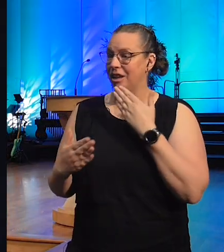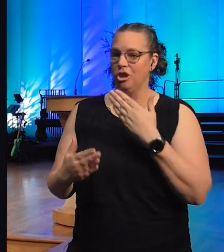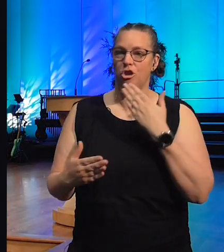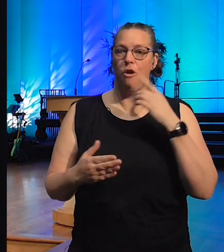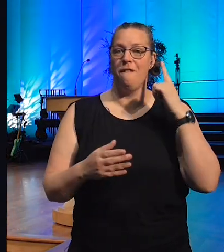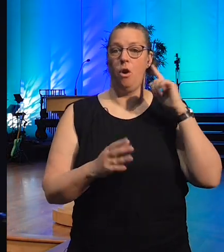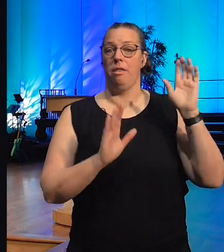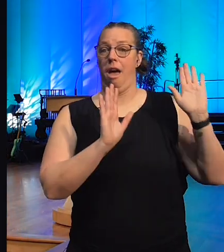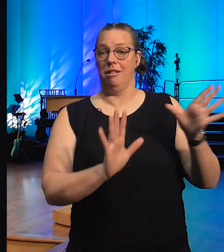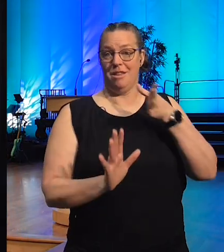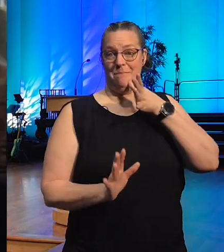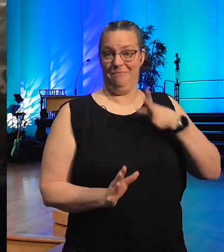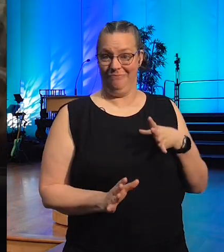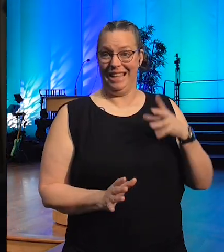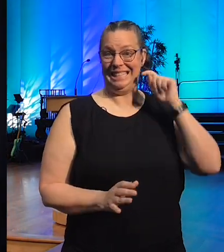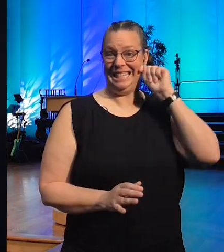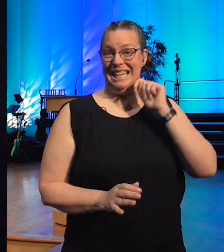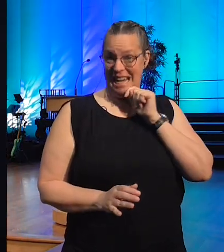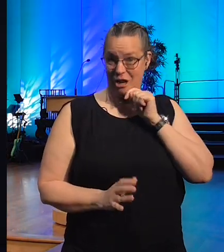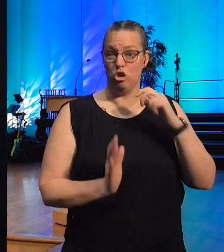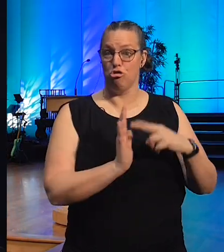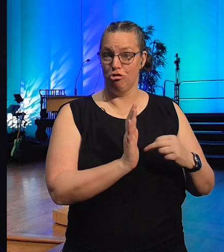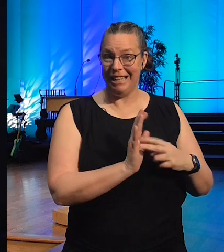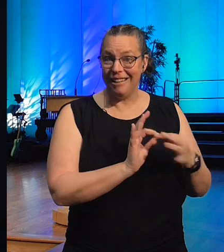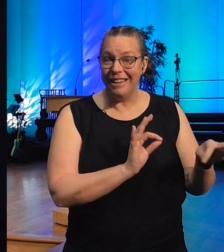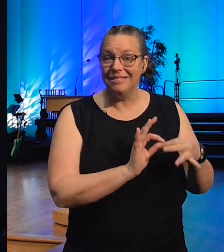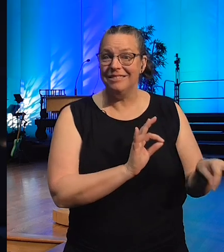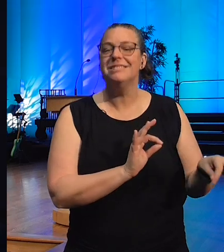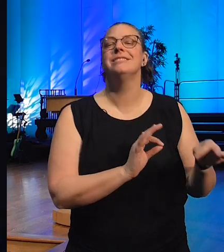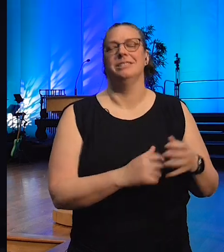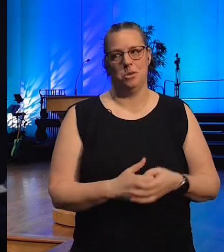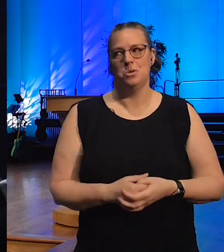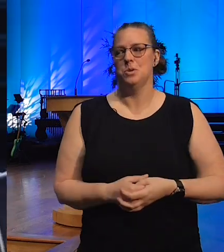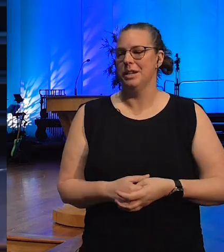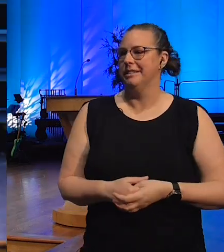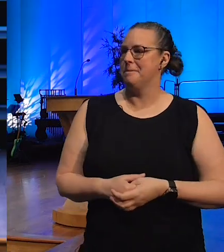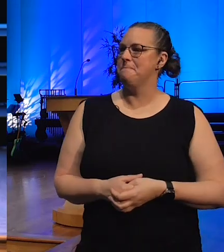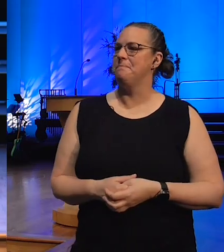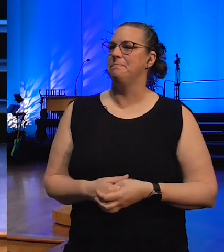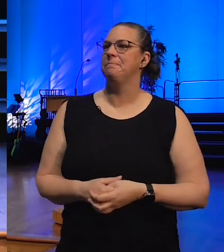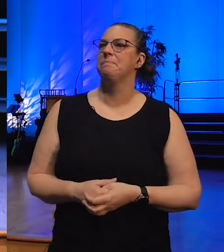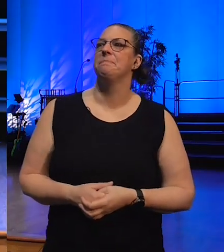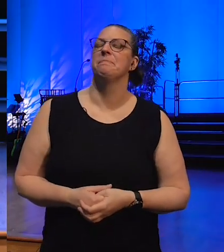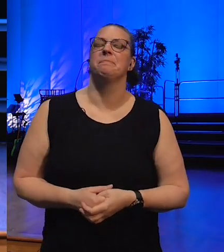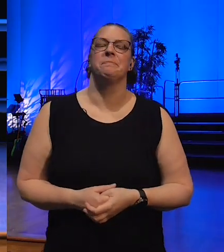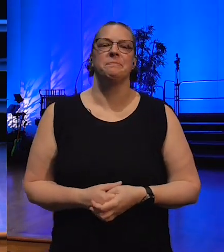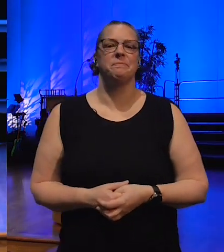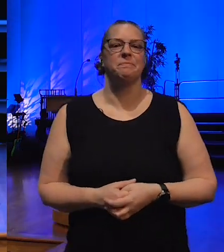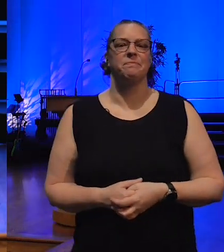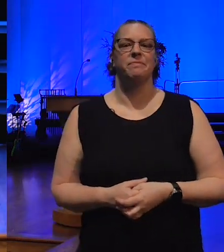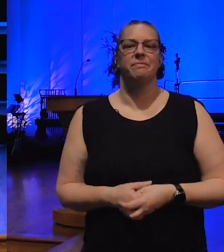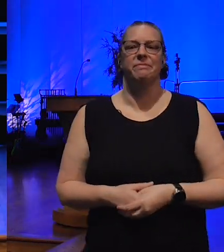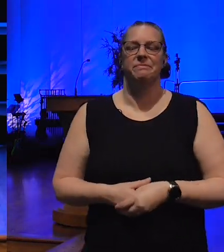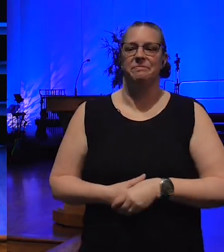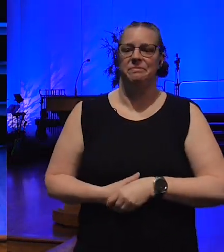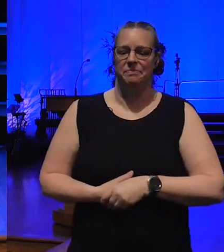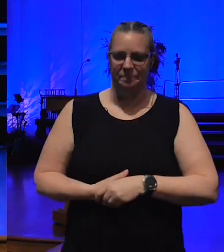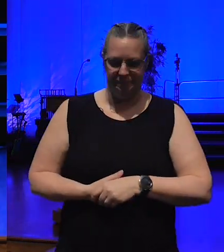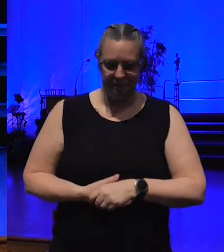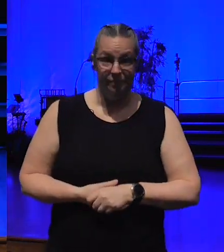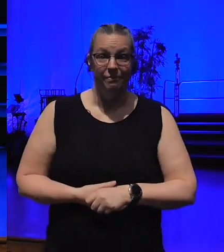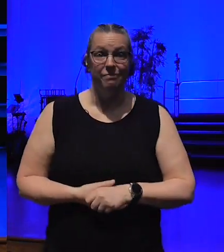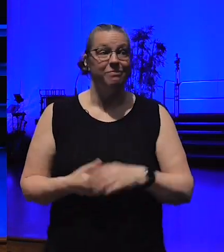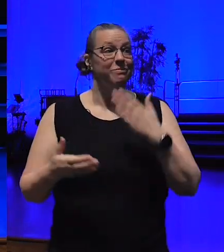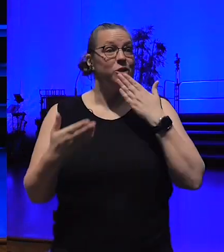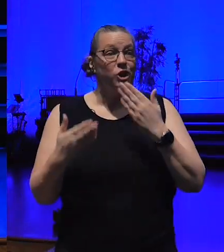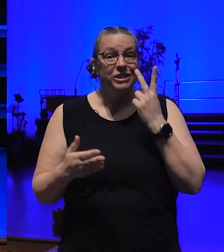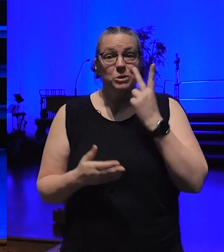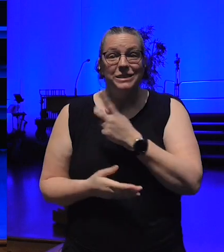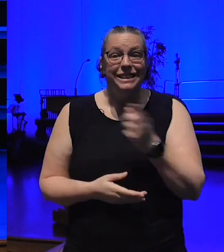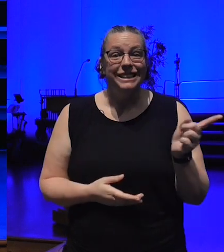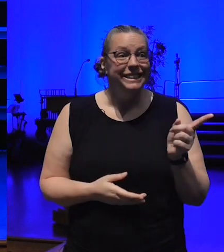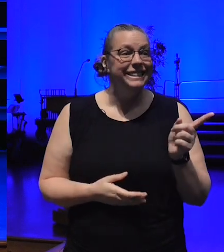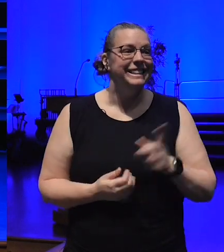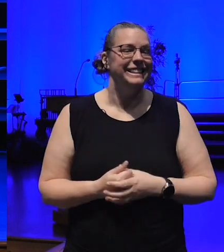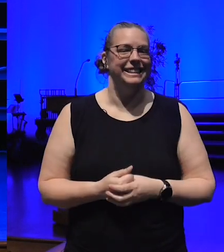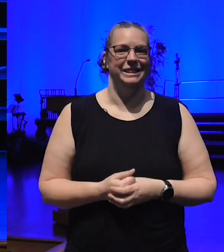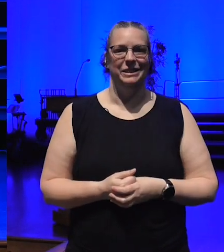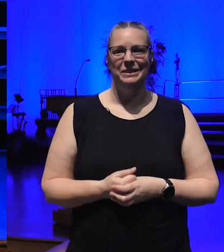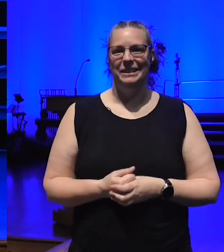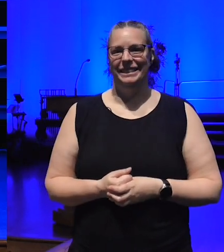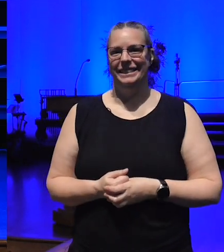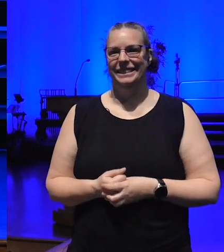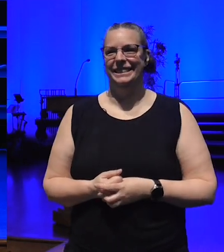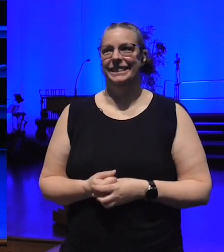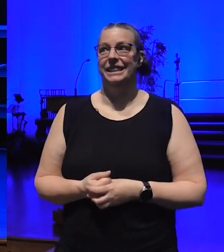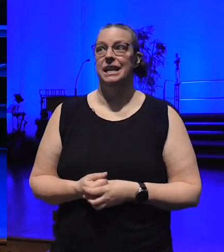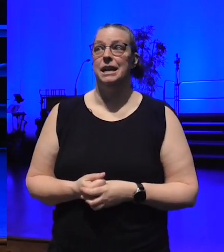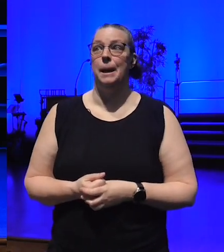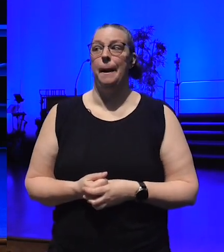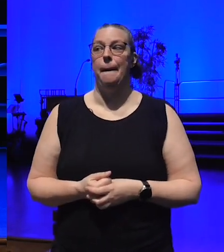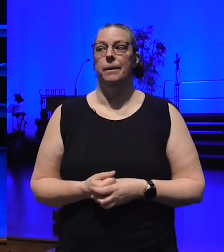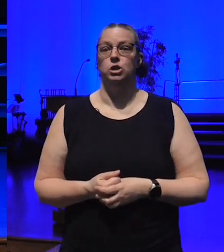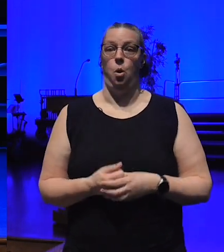for those awesome readings good to see you uh big topic